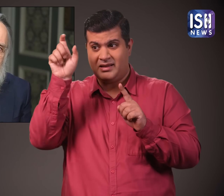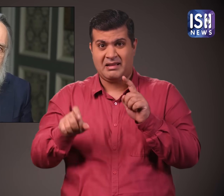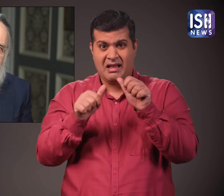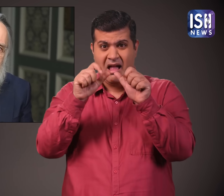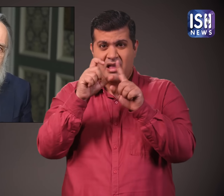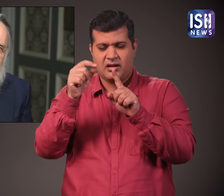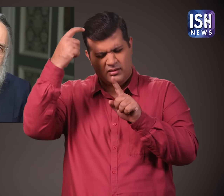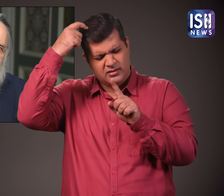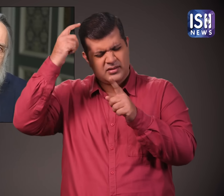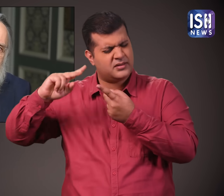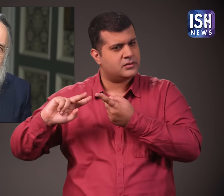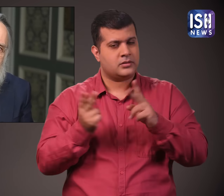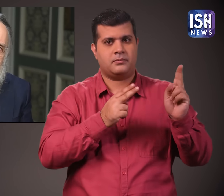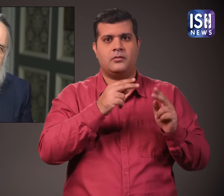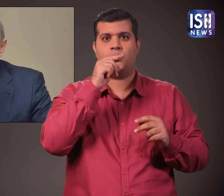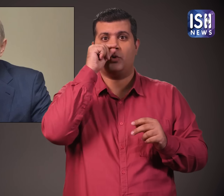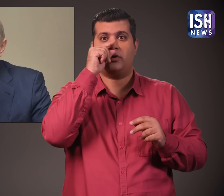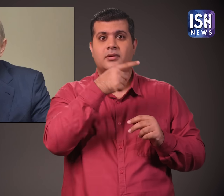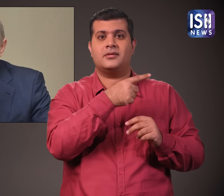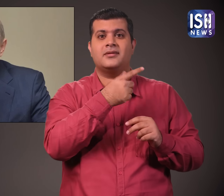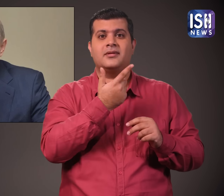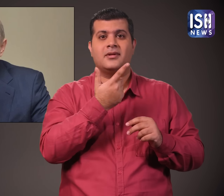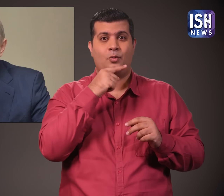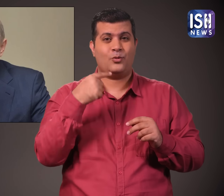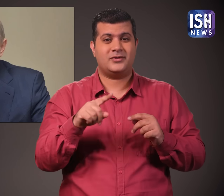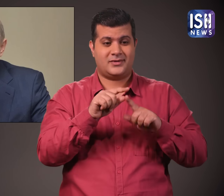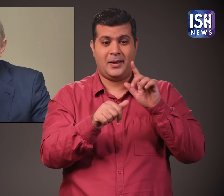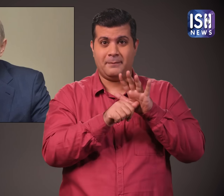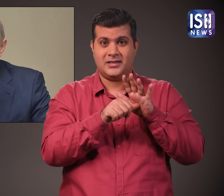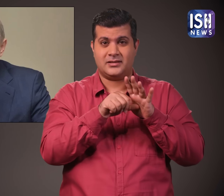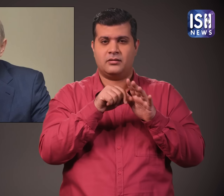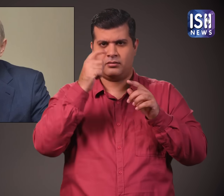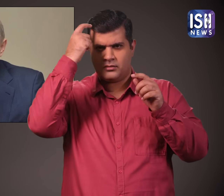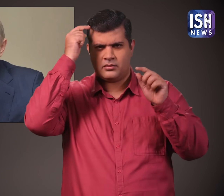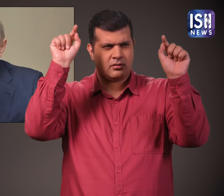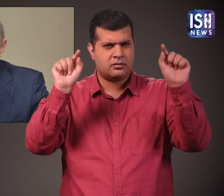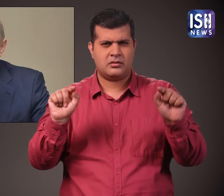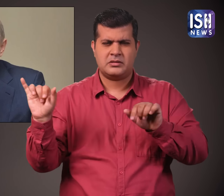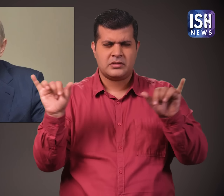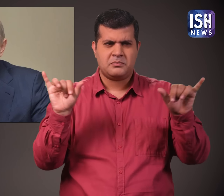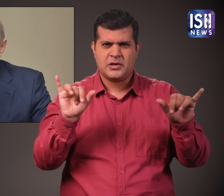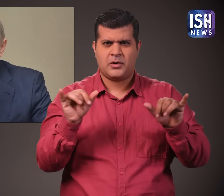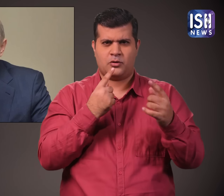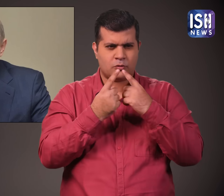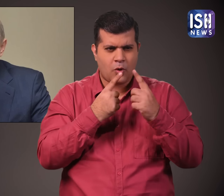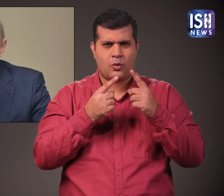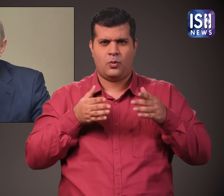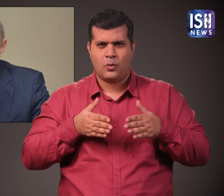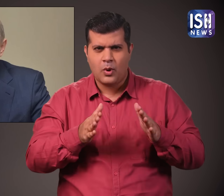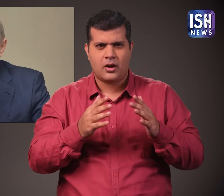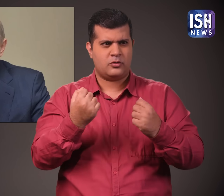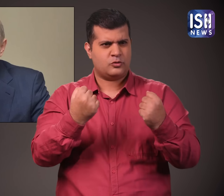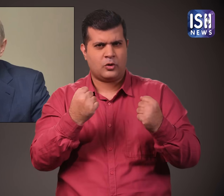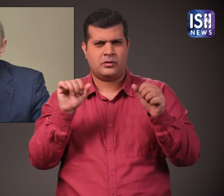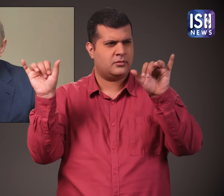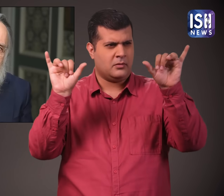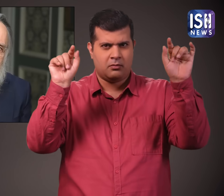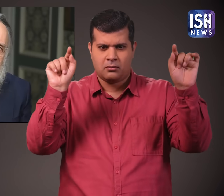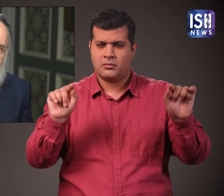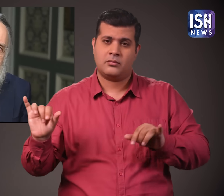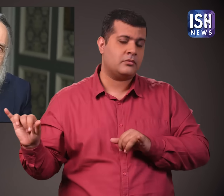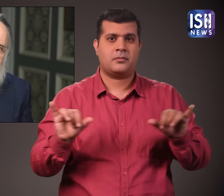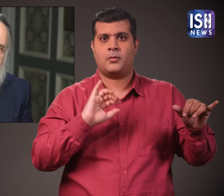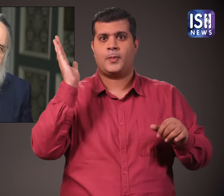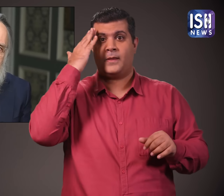Dugin is often called ‘Putin’s Brain’ because his views closely match the thinking of President Vladimir Putin.